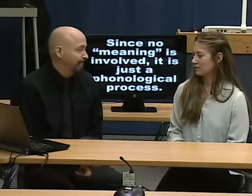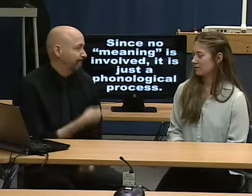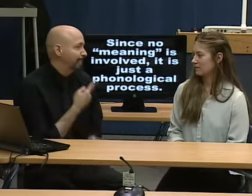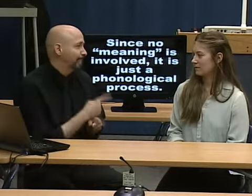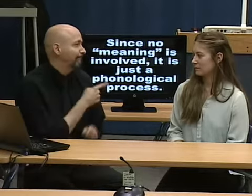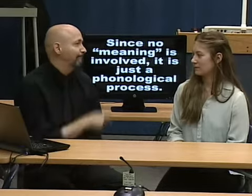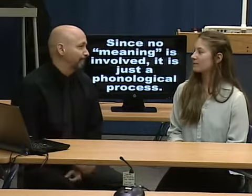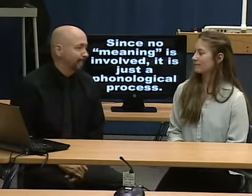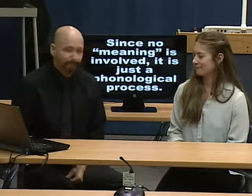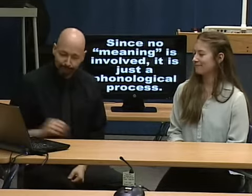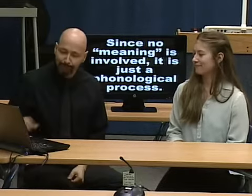You were right.